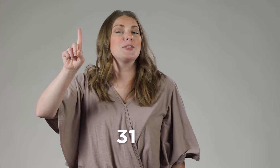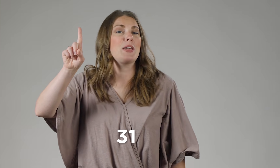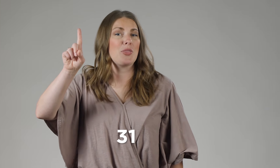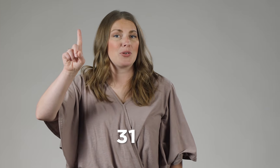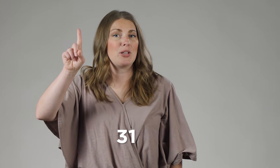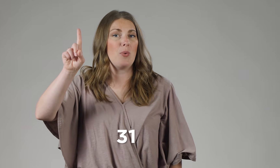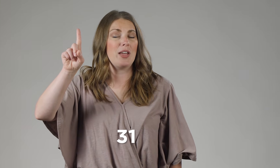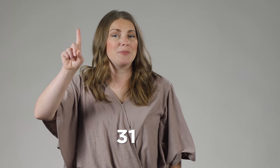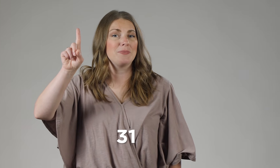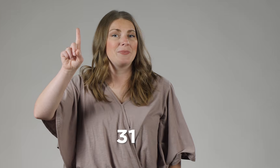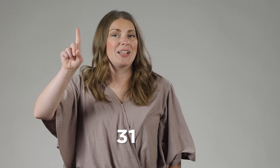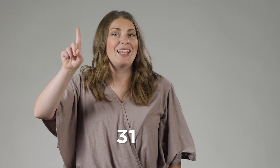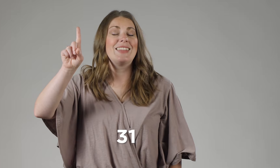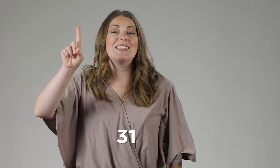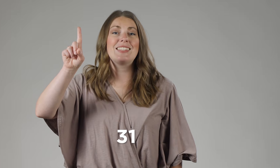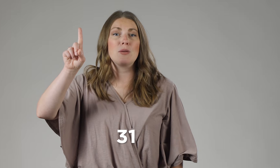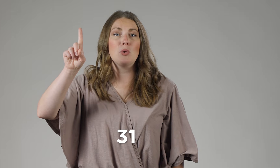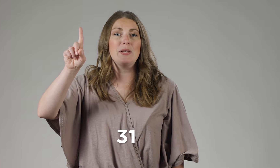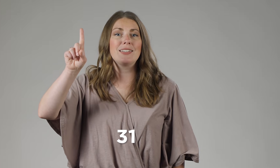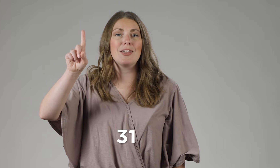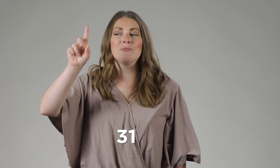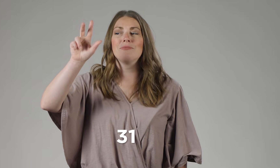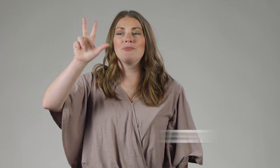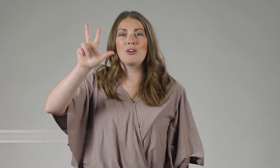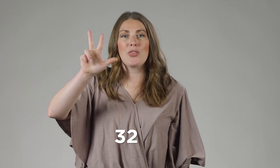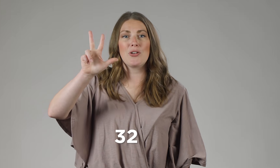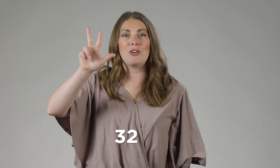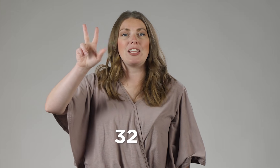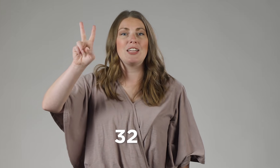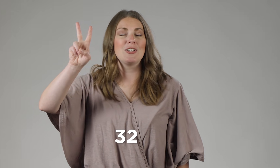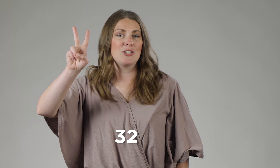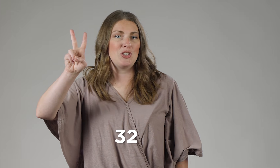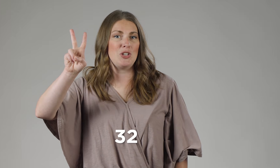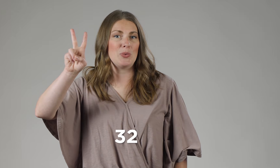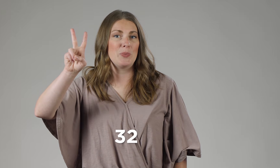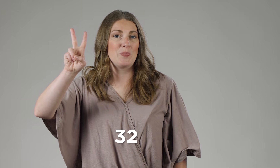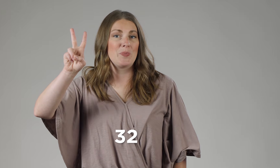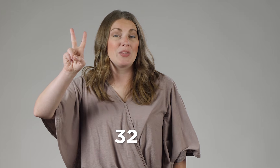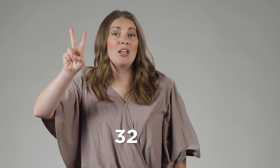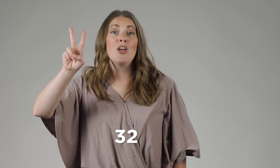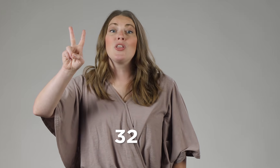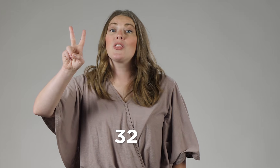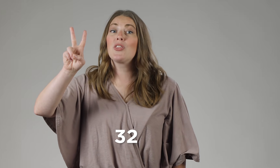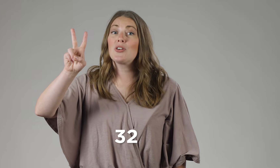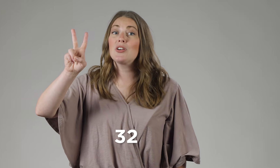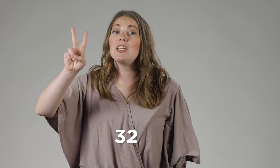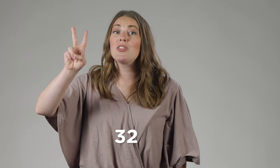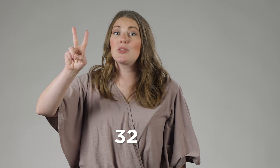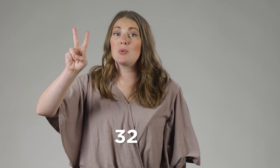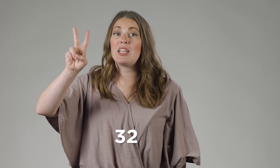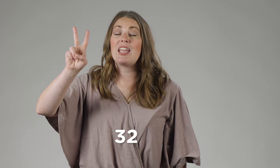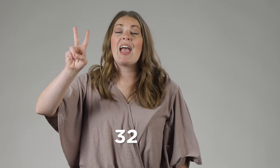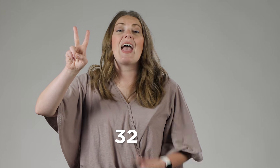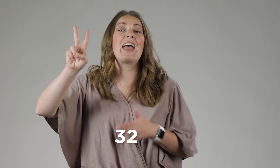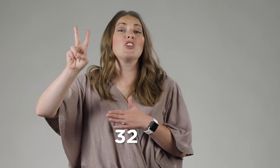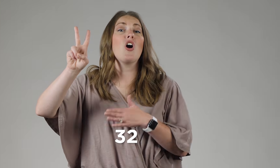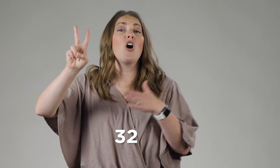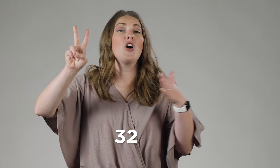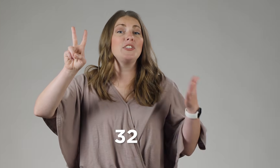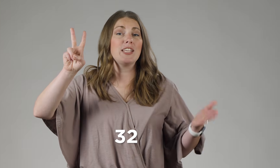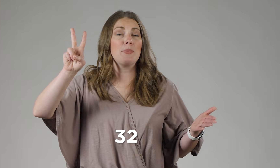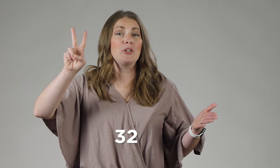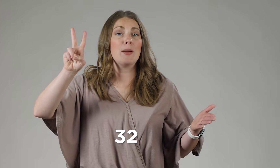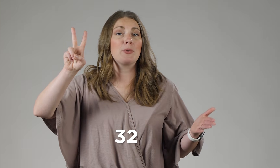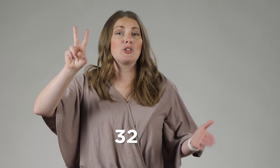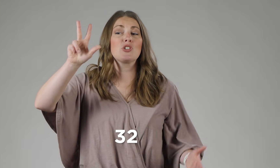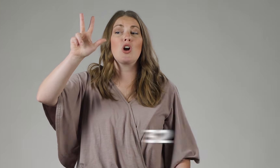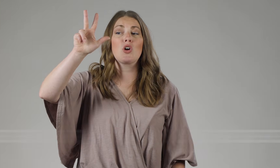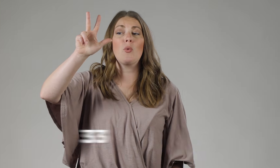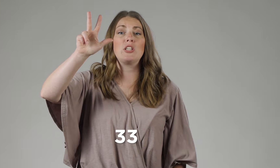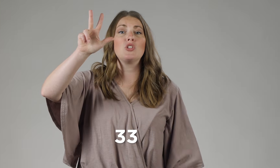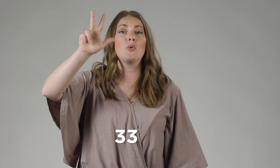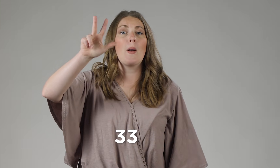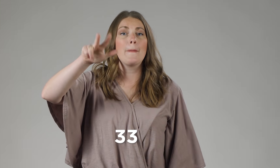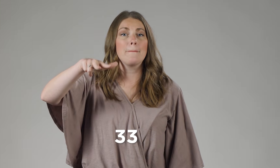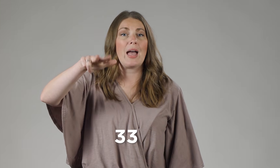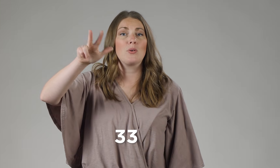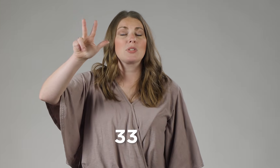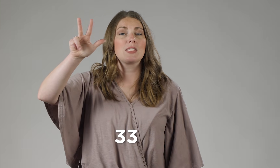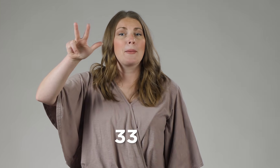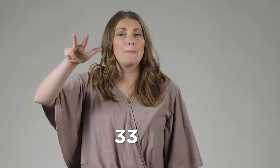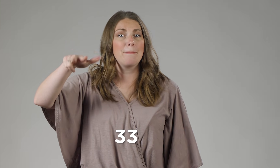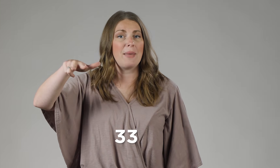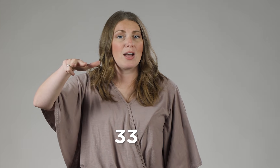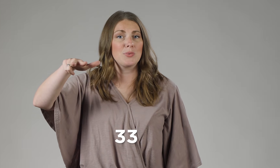make 31. The same will be done for 32, 33 and all double numbers are going to bounce bounce